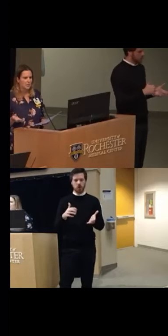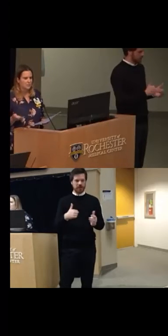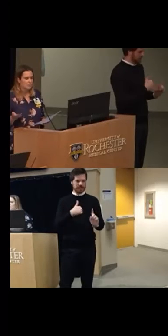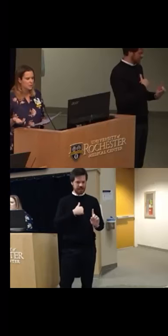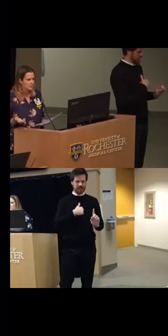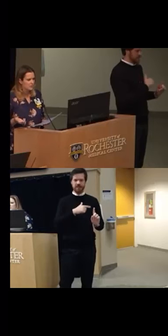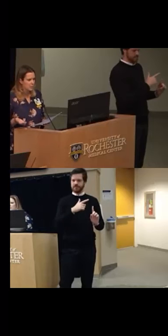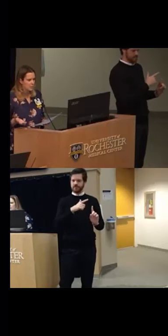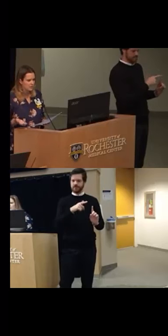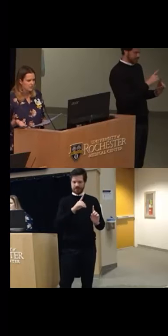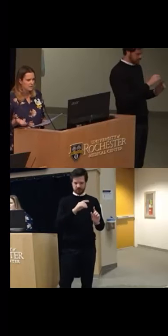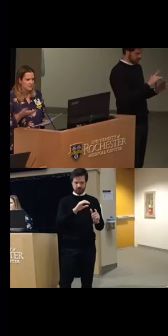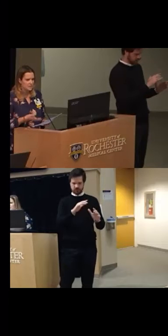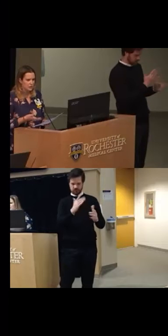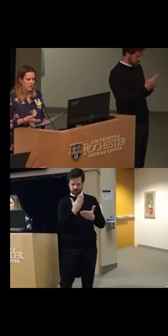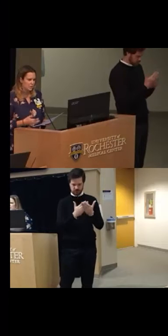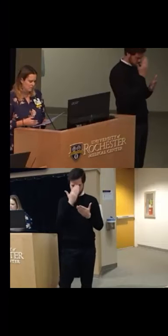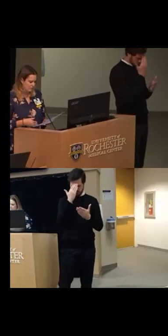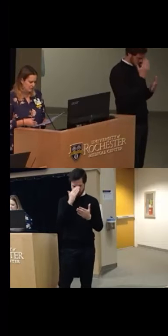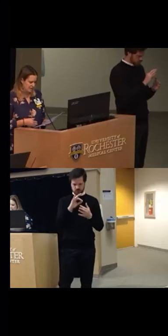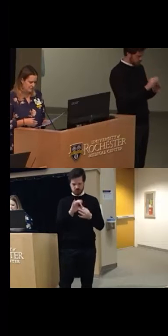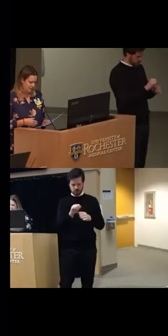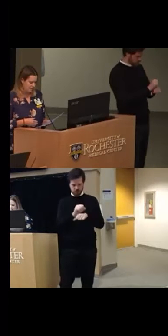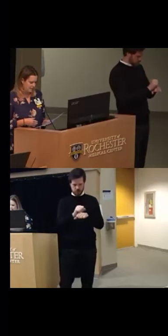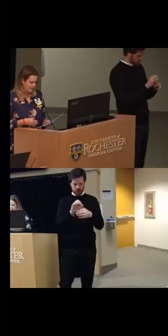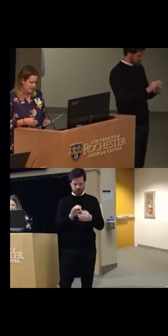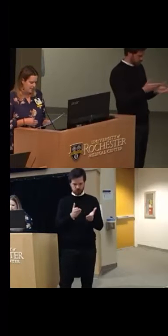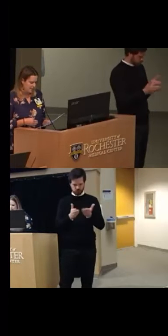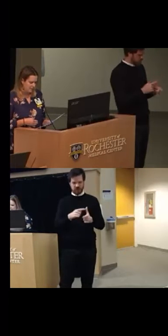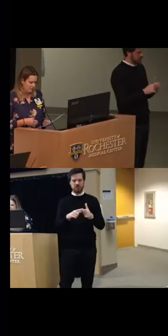somewhat familiar with employer Based Services and then took on over with the EAP um and have